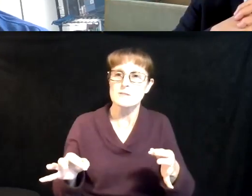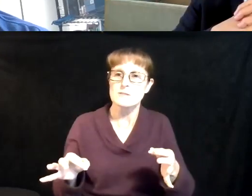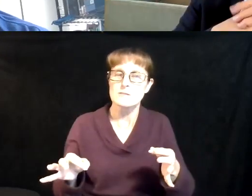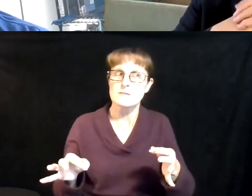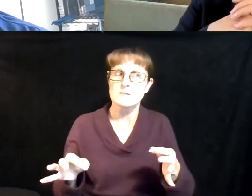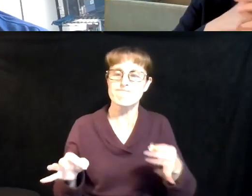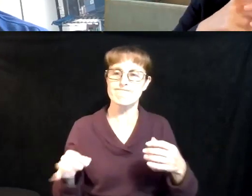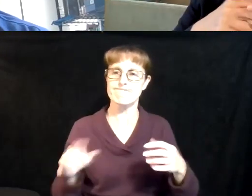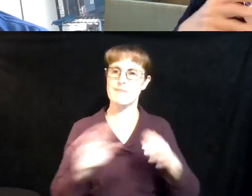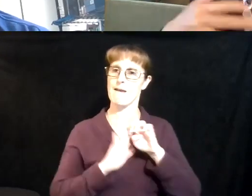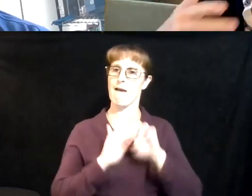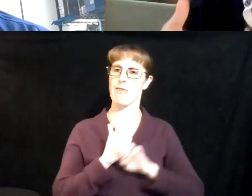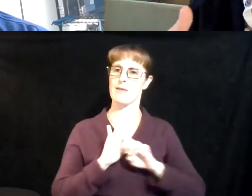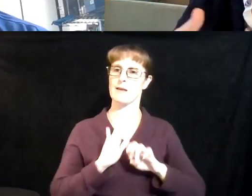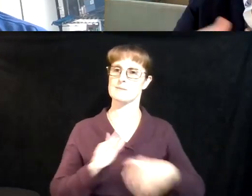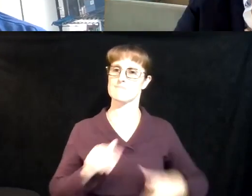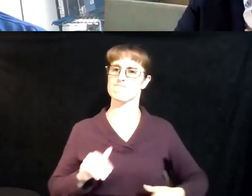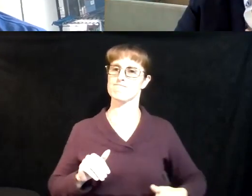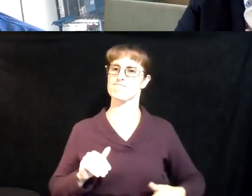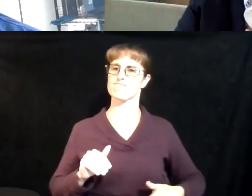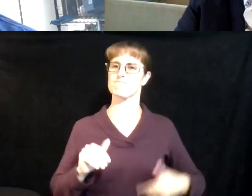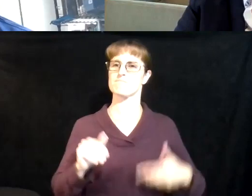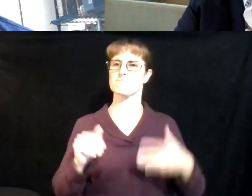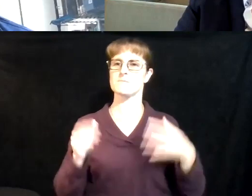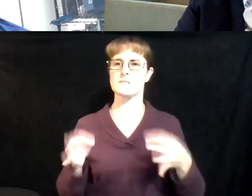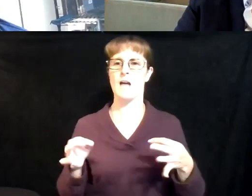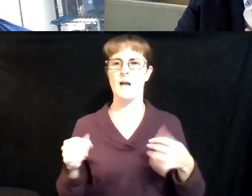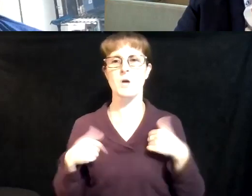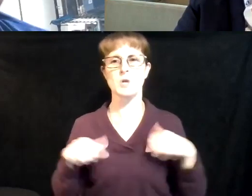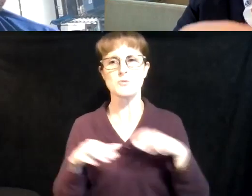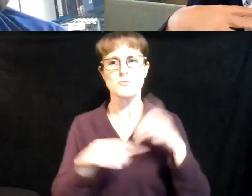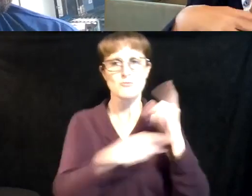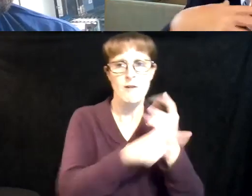I think there's some people that would argue that they feel